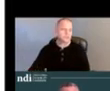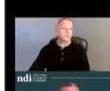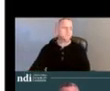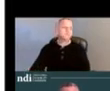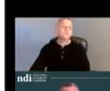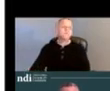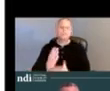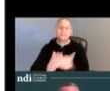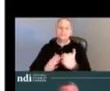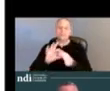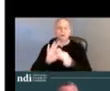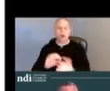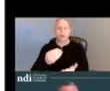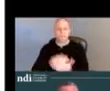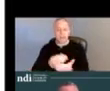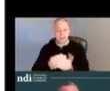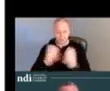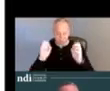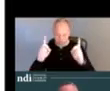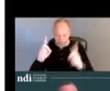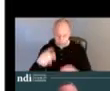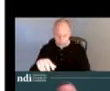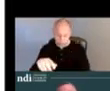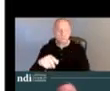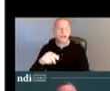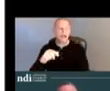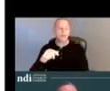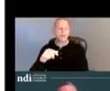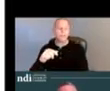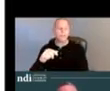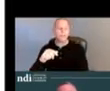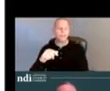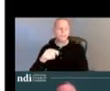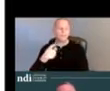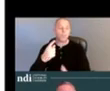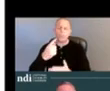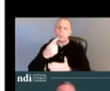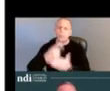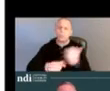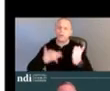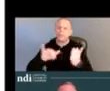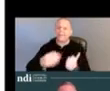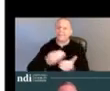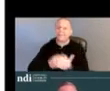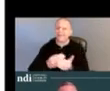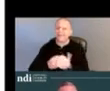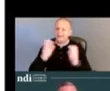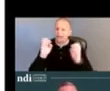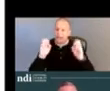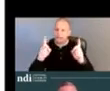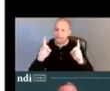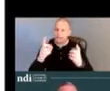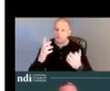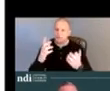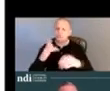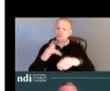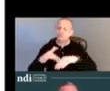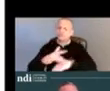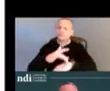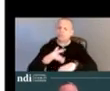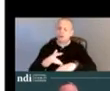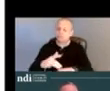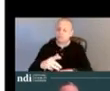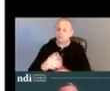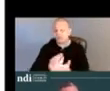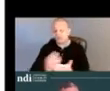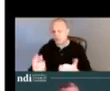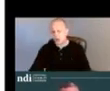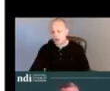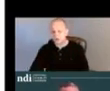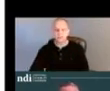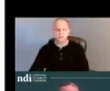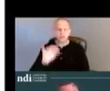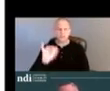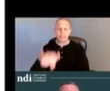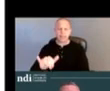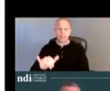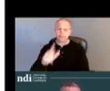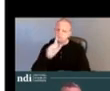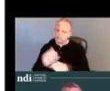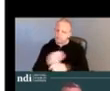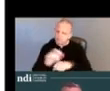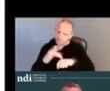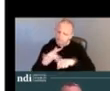education. What are those financial education resources? They are available. We are fortunate